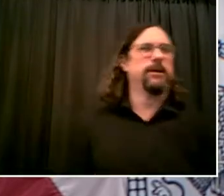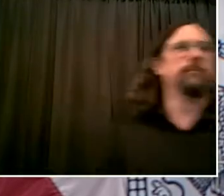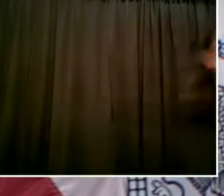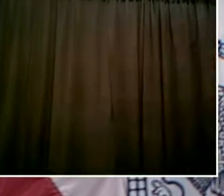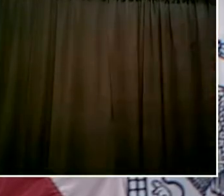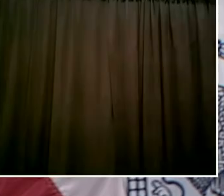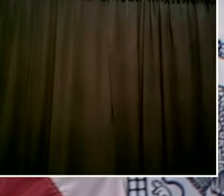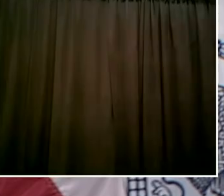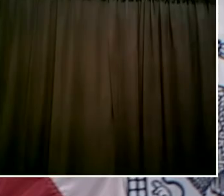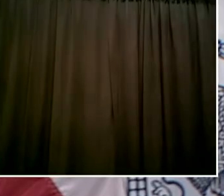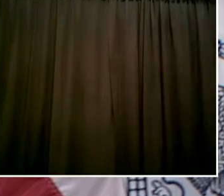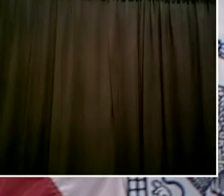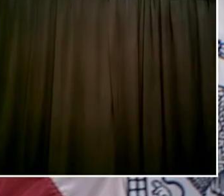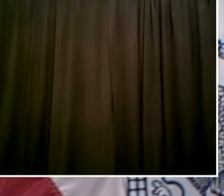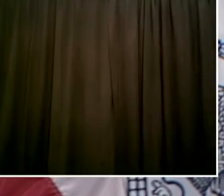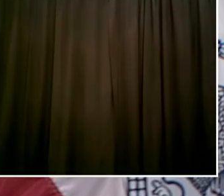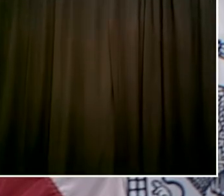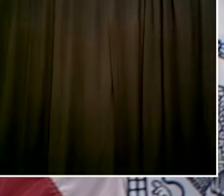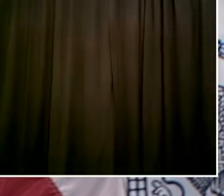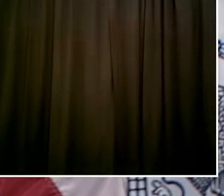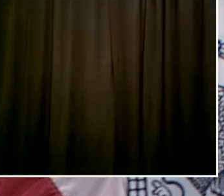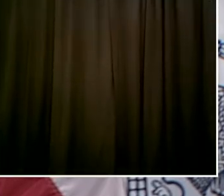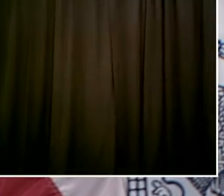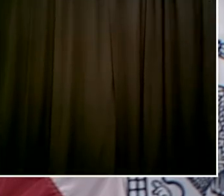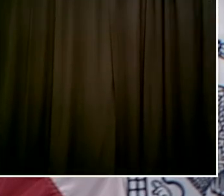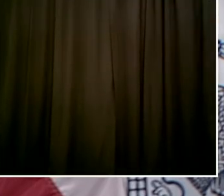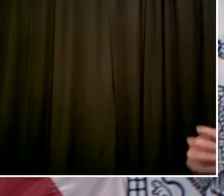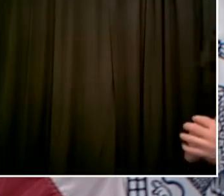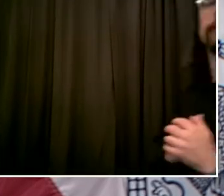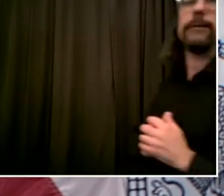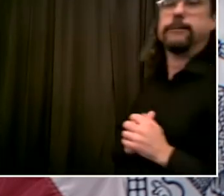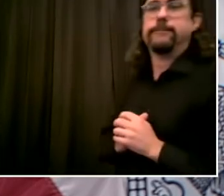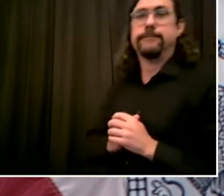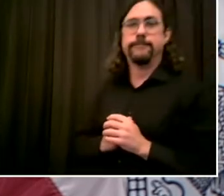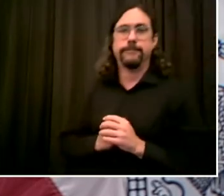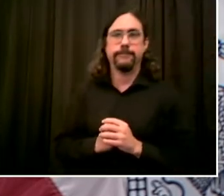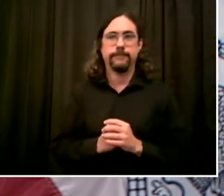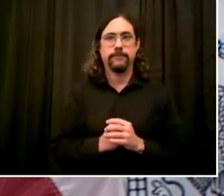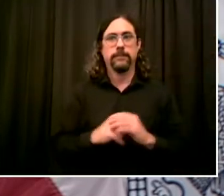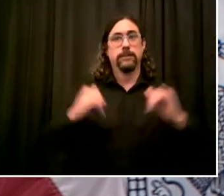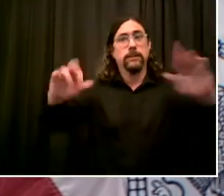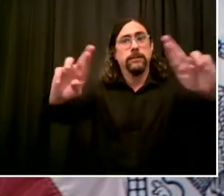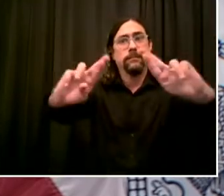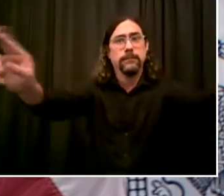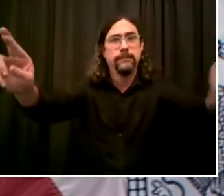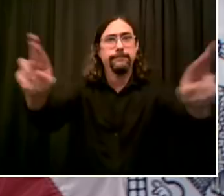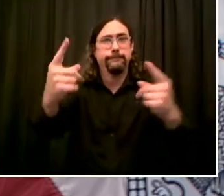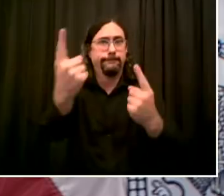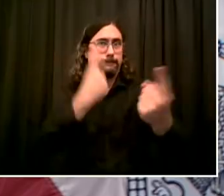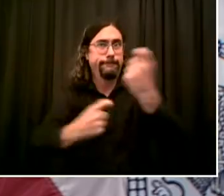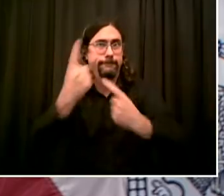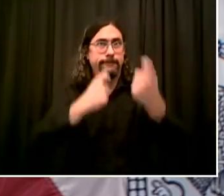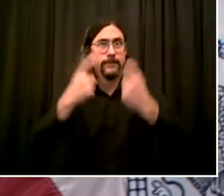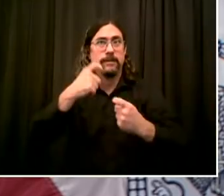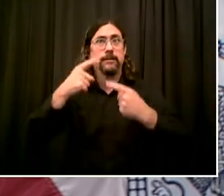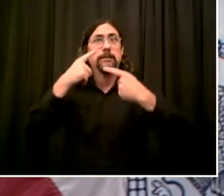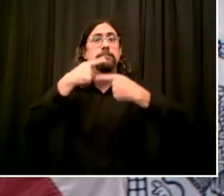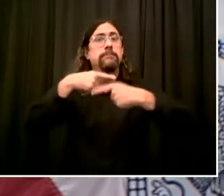WILL NOW TURN TO QUESTIONFRS OM OUR COLLEAGUES IN THE MEDIA AND PLEASE LET ME KNOW THE NAME AND OUTLT EOF EACH JOURNALIST .